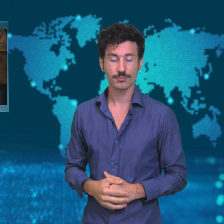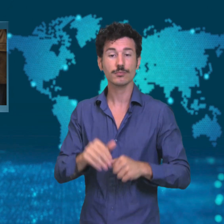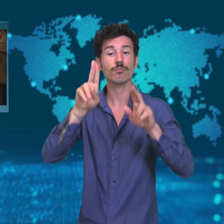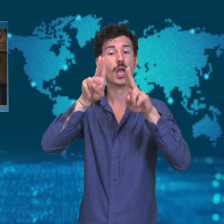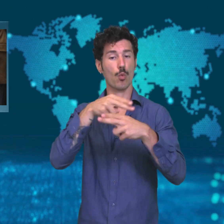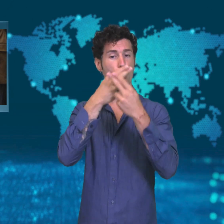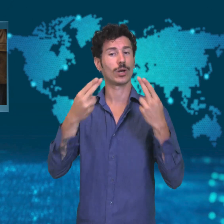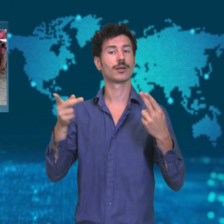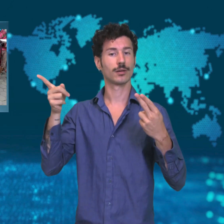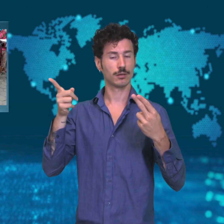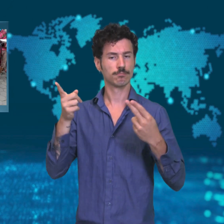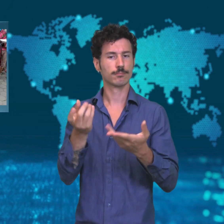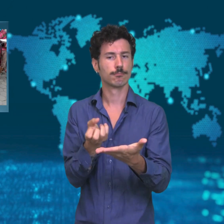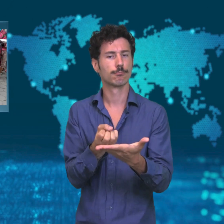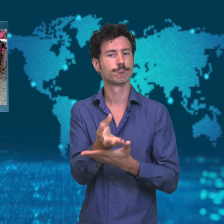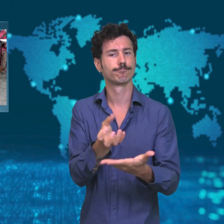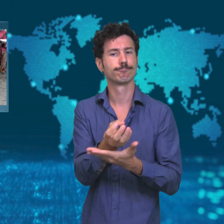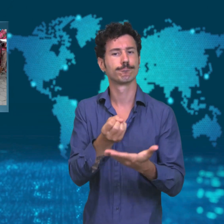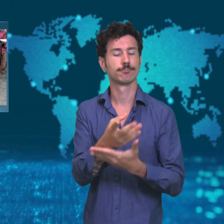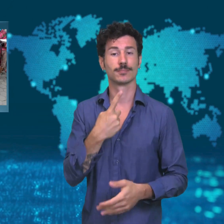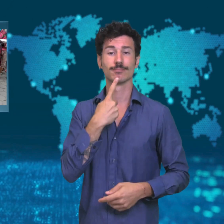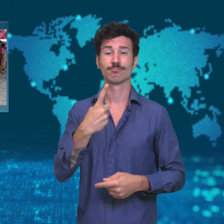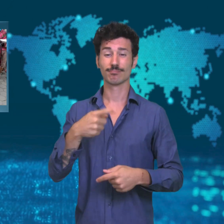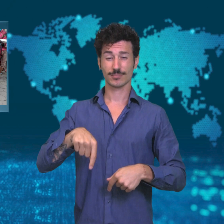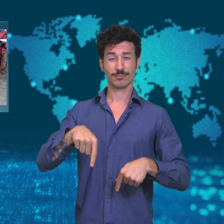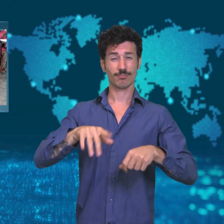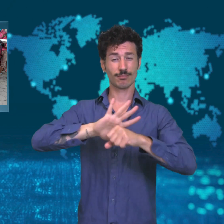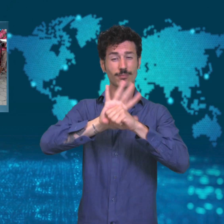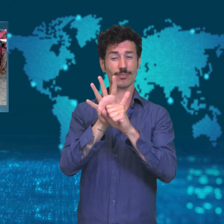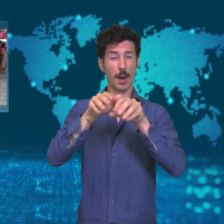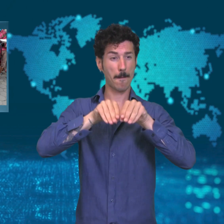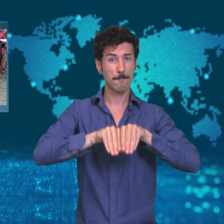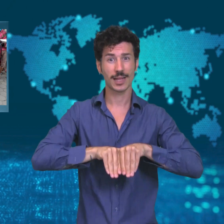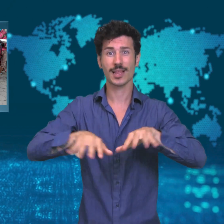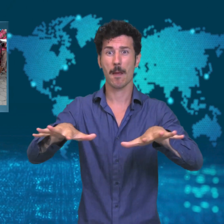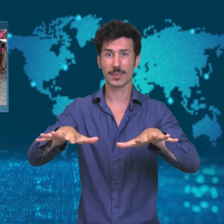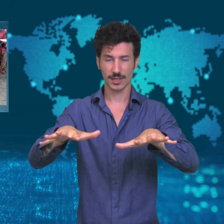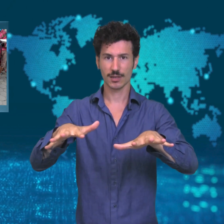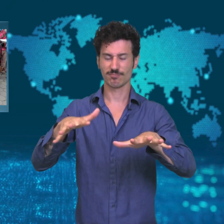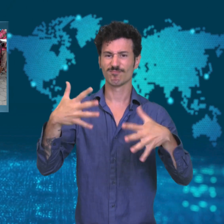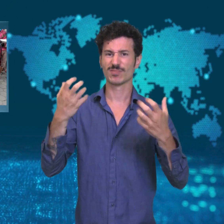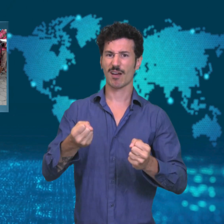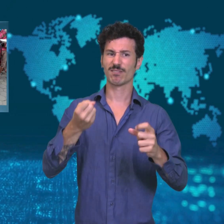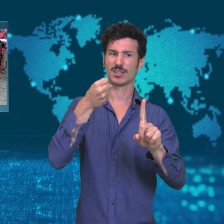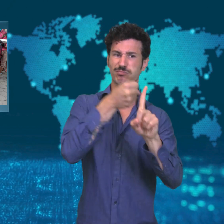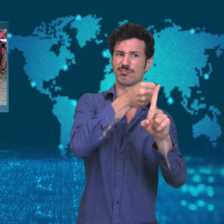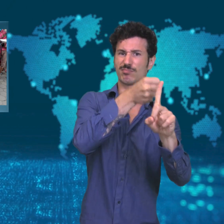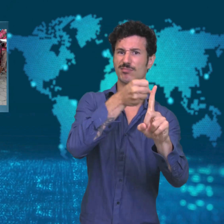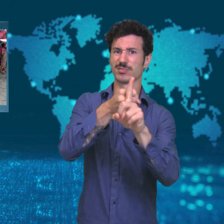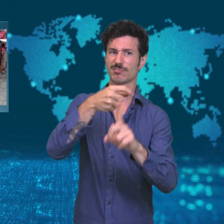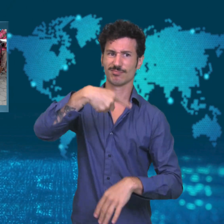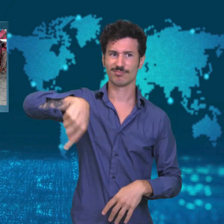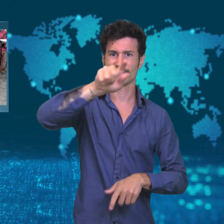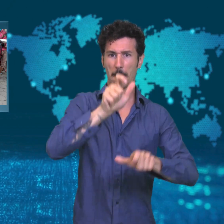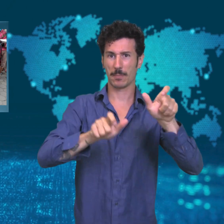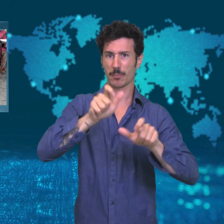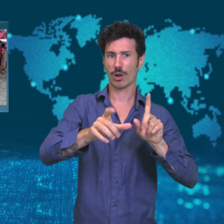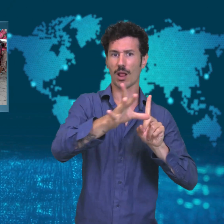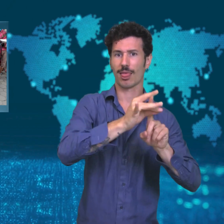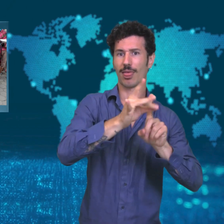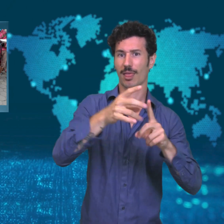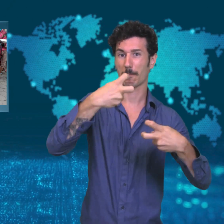Both Presidents of Brazil and Honduras have also been infected.